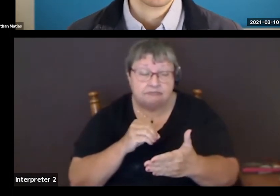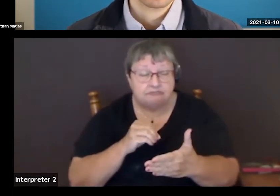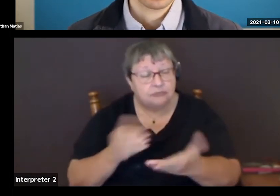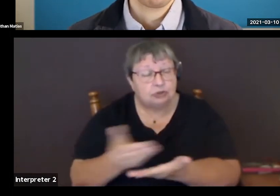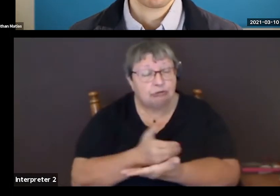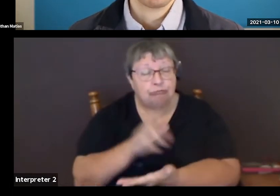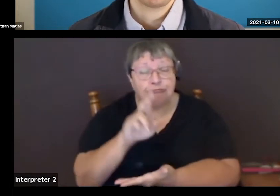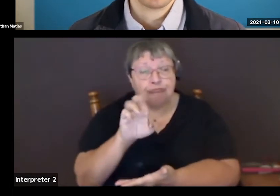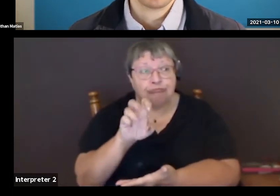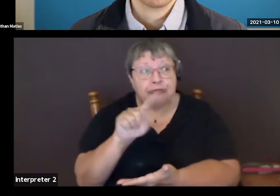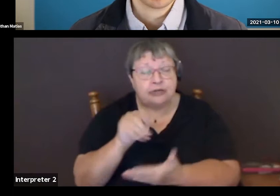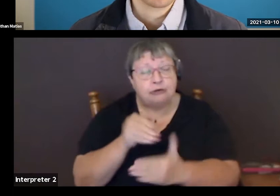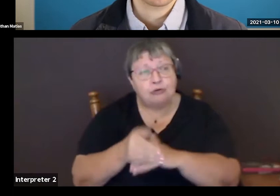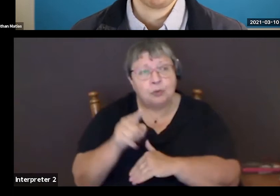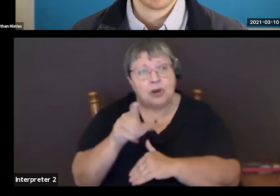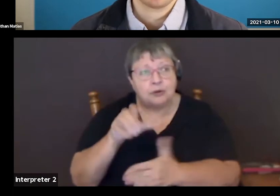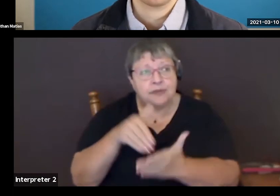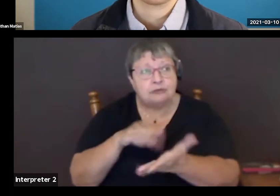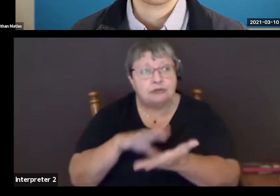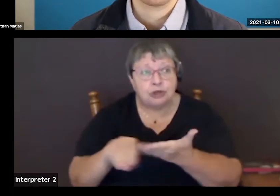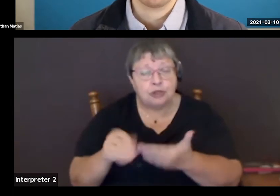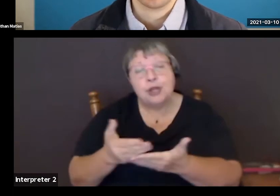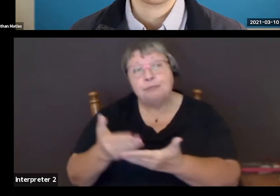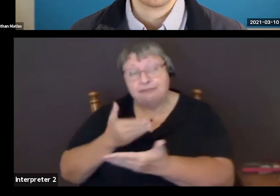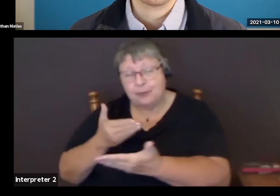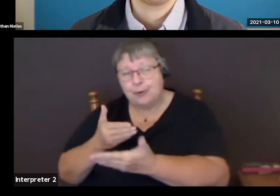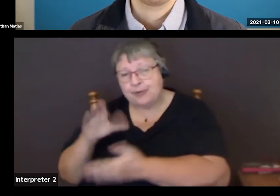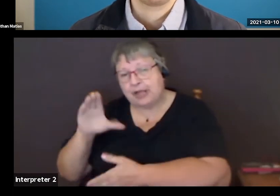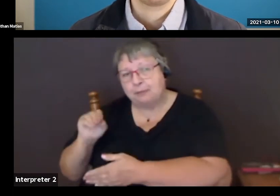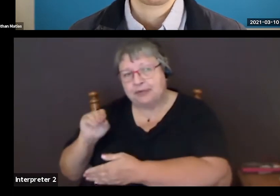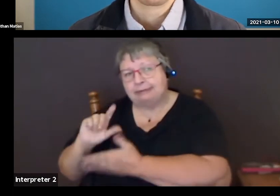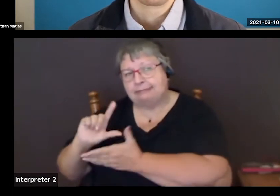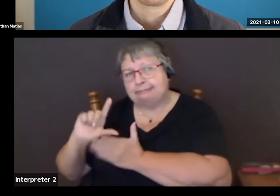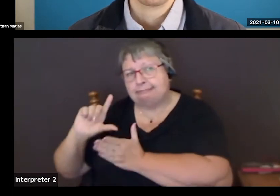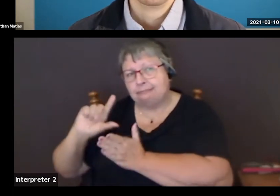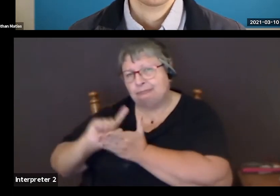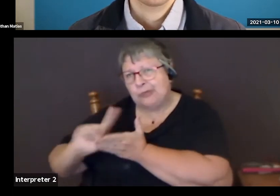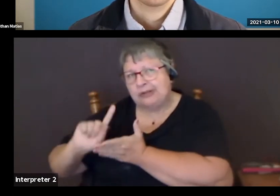Before the company, eventually banned the content. A week later.